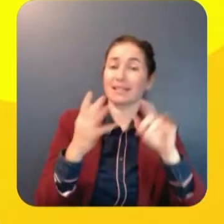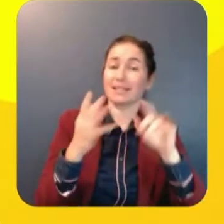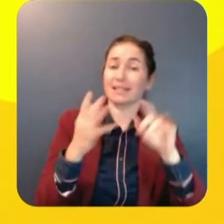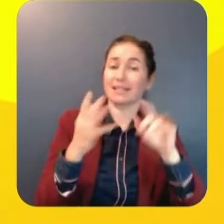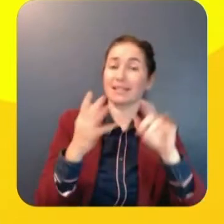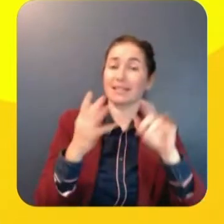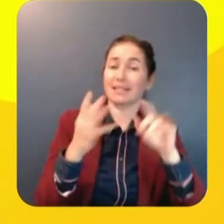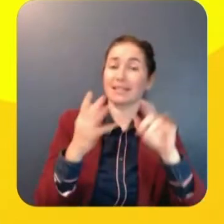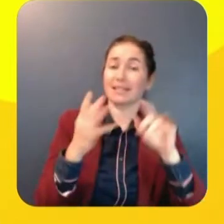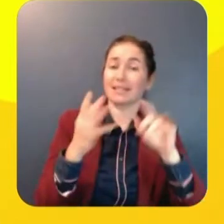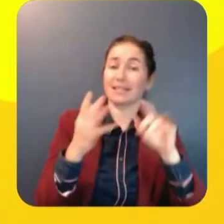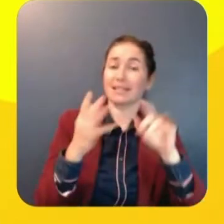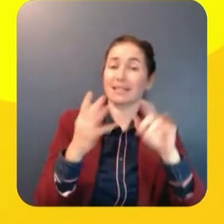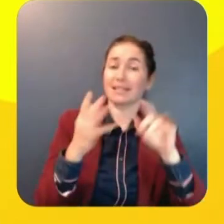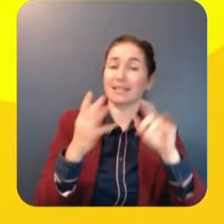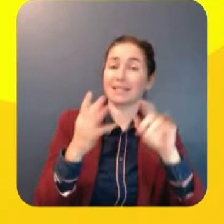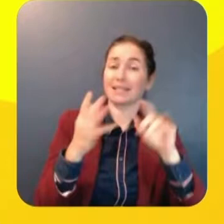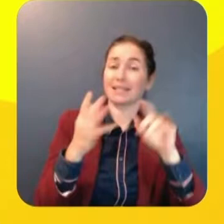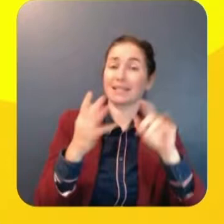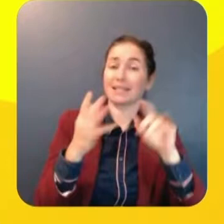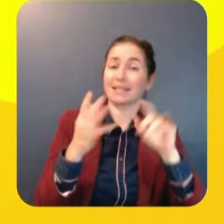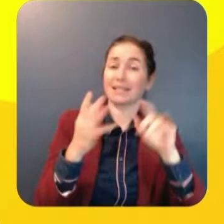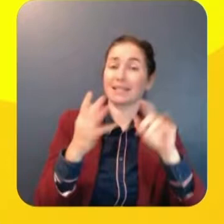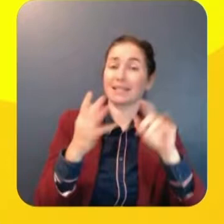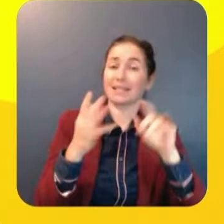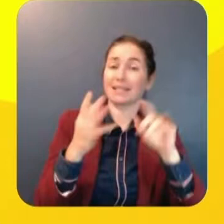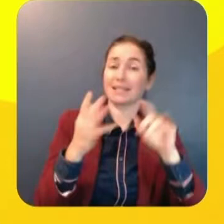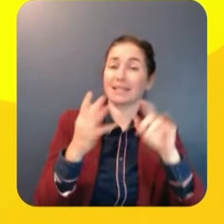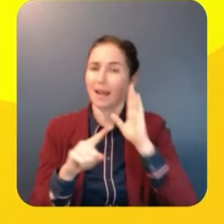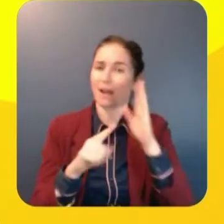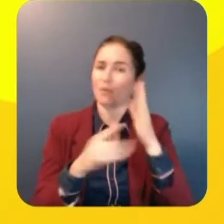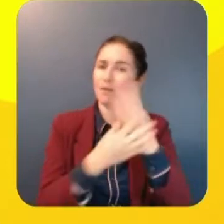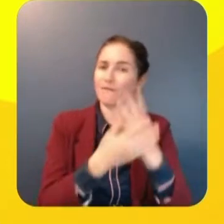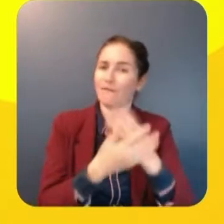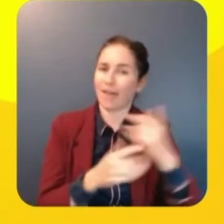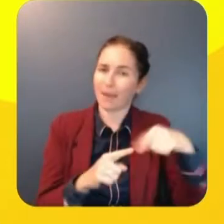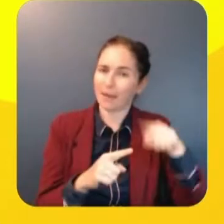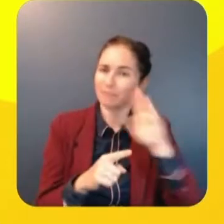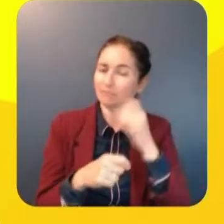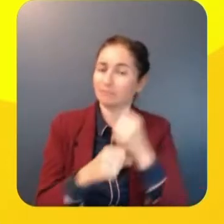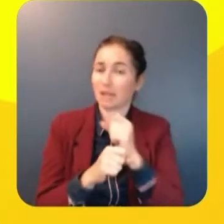And I said, you're going to set them, but I'm going to vet them and I'm going to make sure that they're not just superficial.